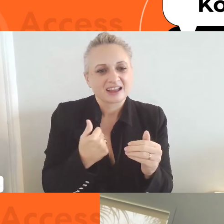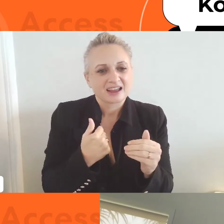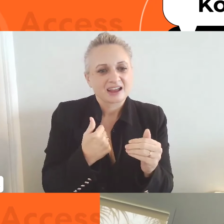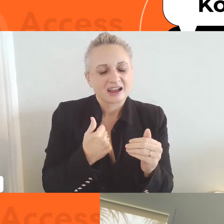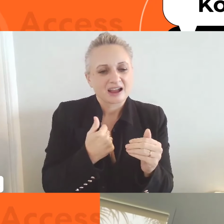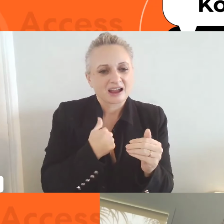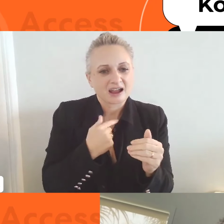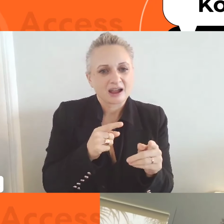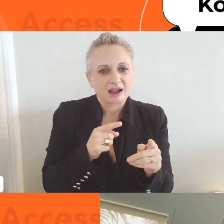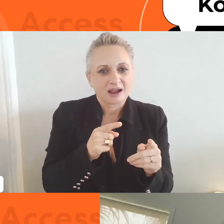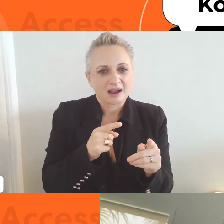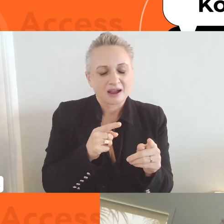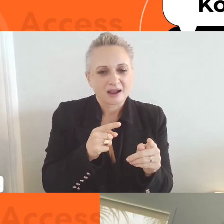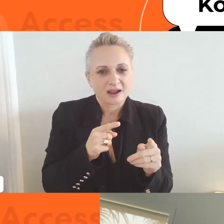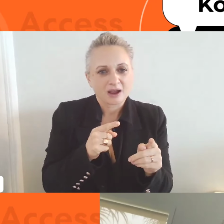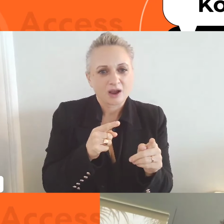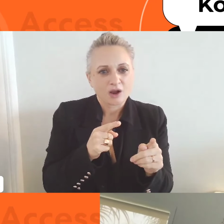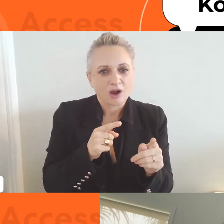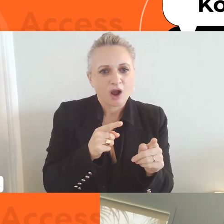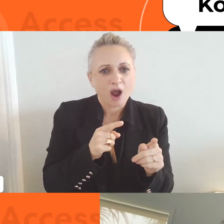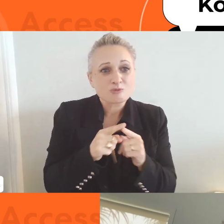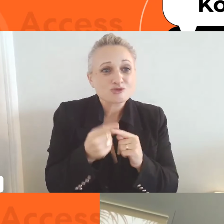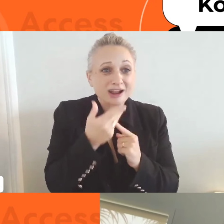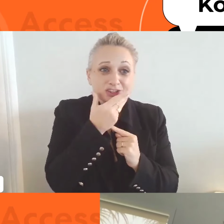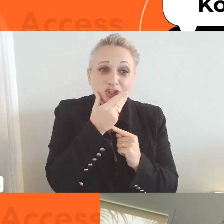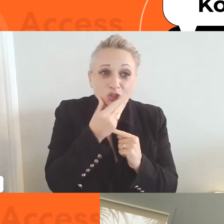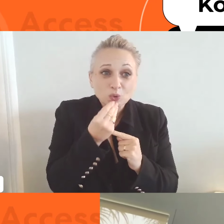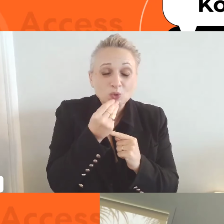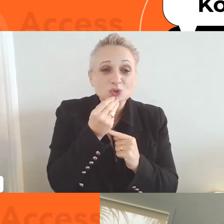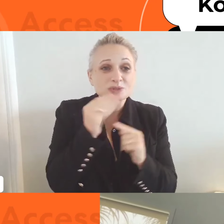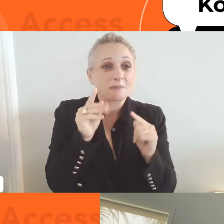all this on voice control with one of my carers sitting beside